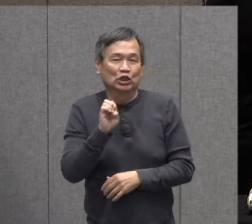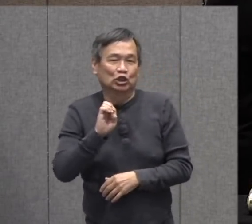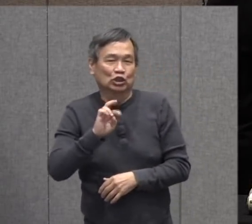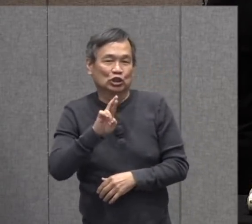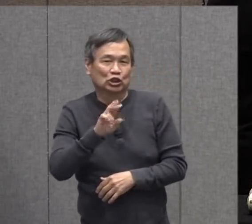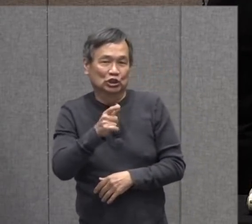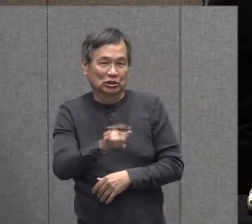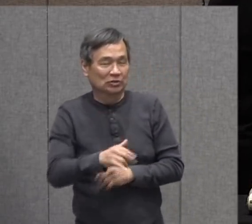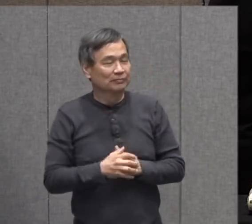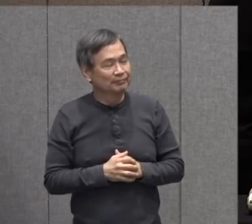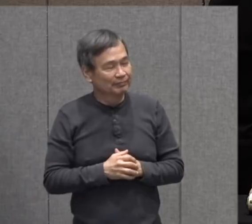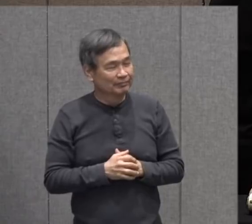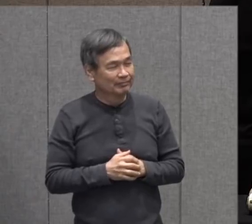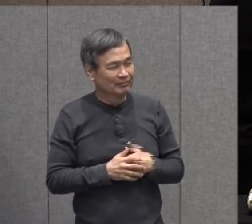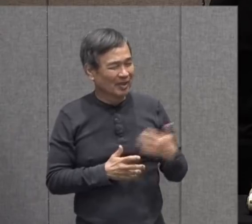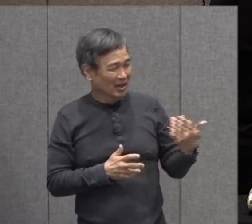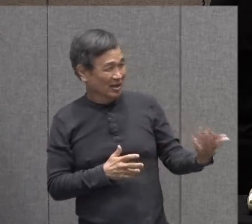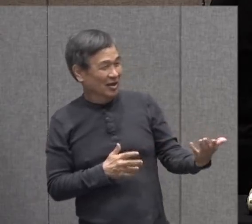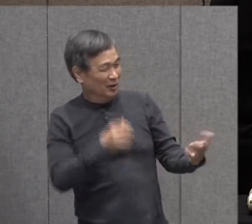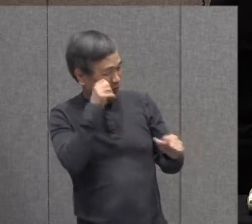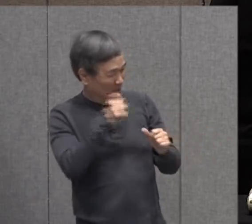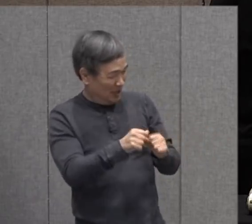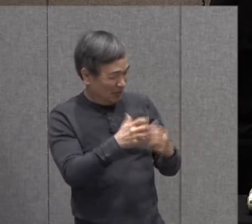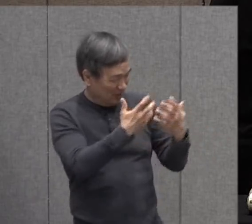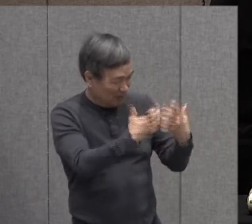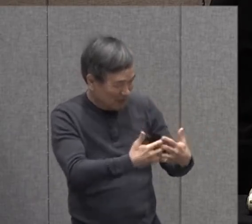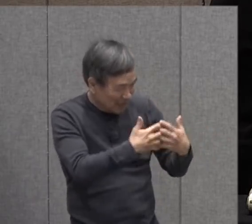What was an example of mechanical energy?